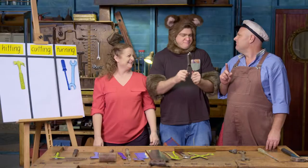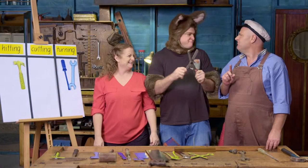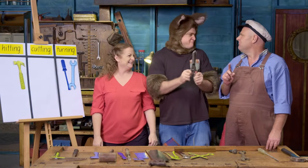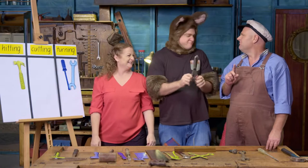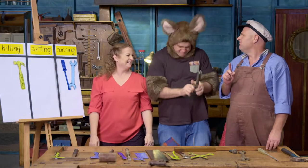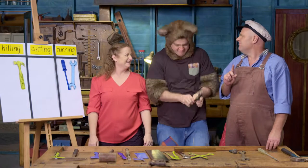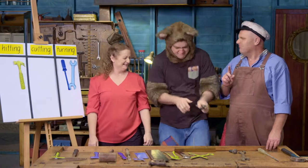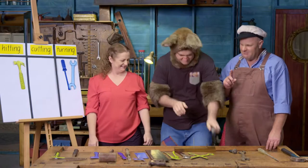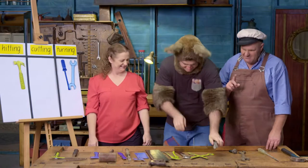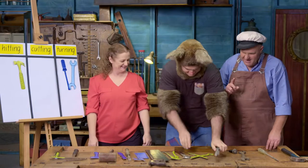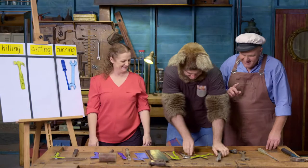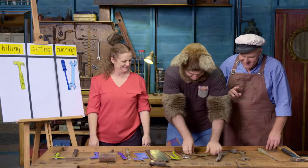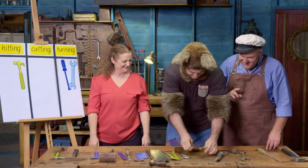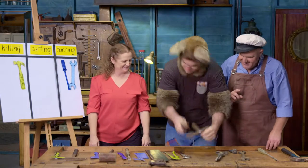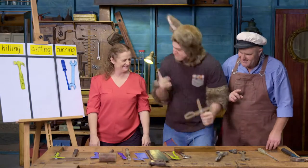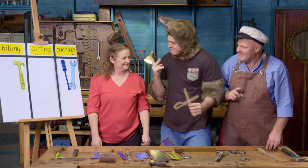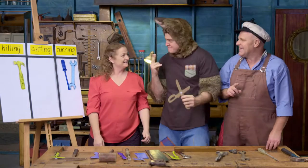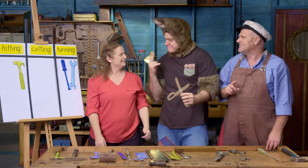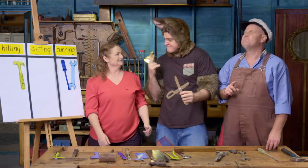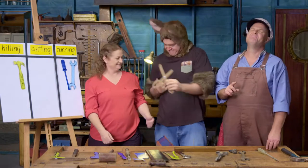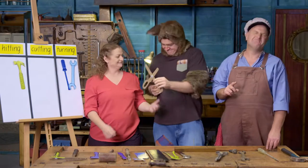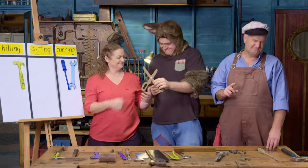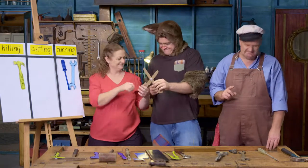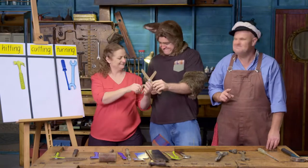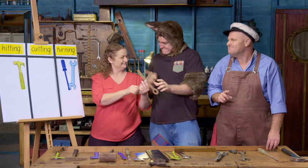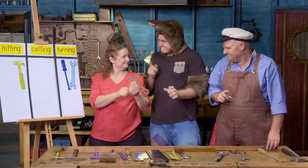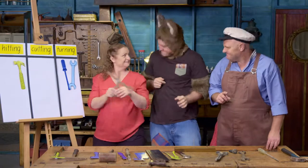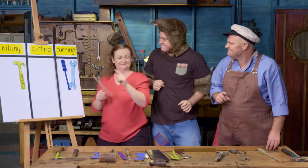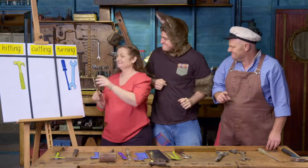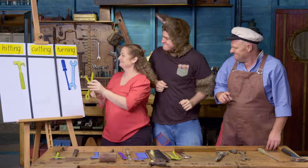What do you think? Yeah, I know. Cutting. Mm-hm.